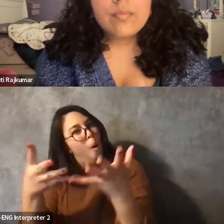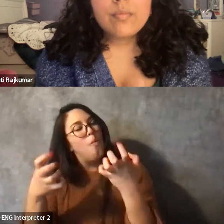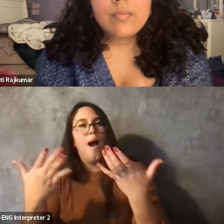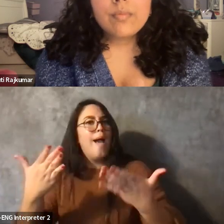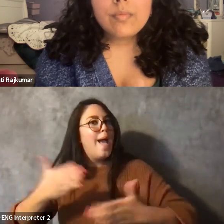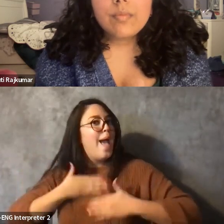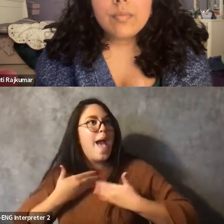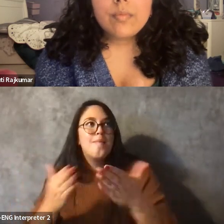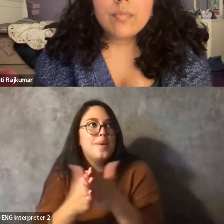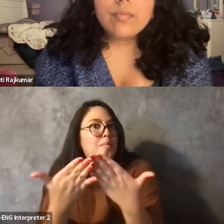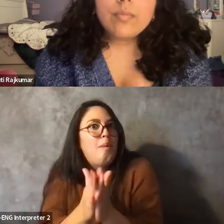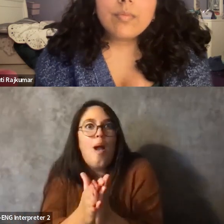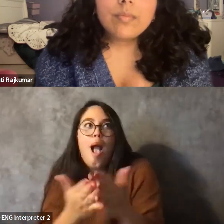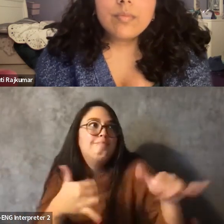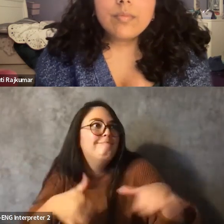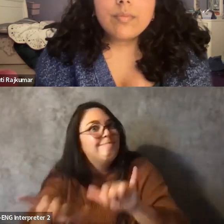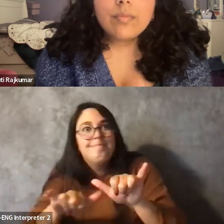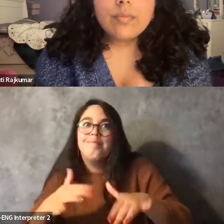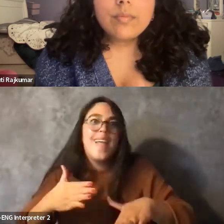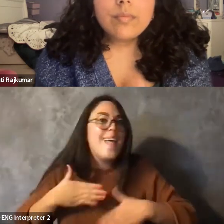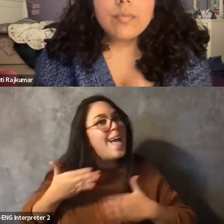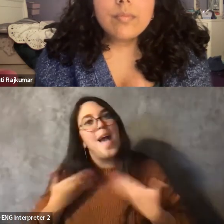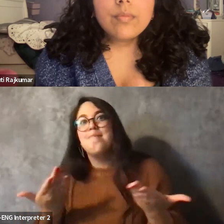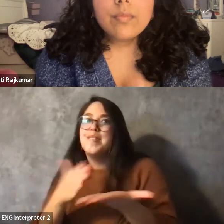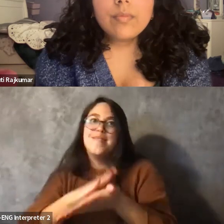like so many other children and middle grade novels.